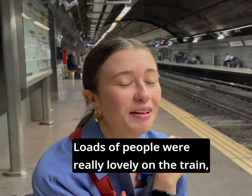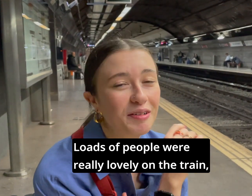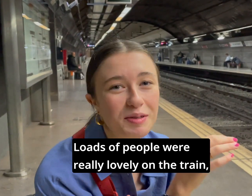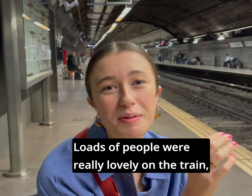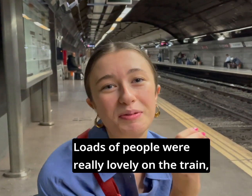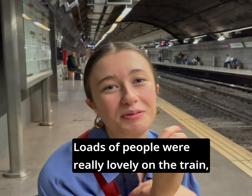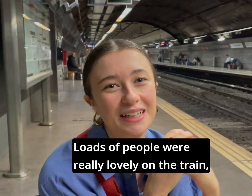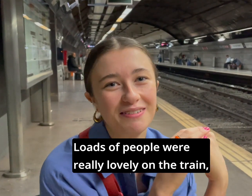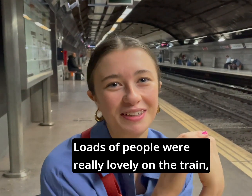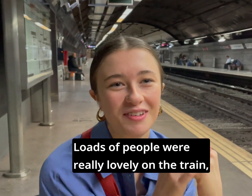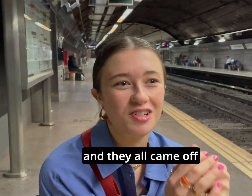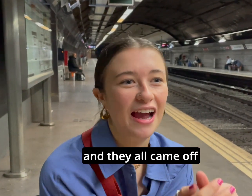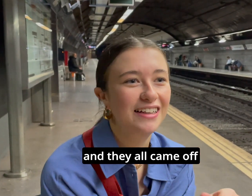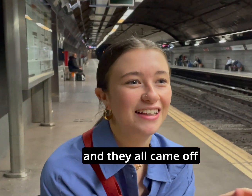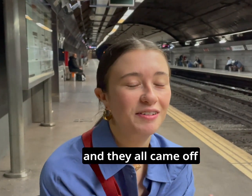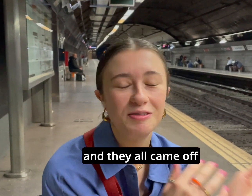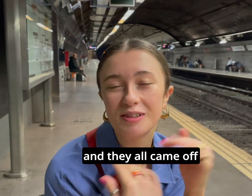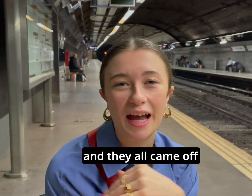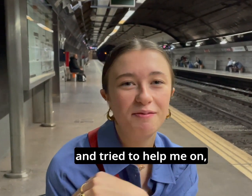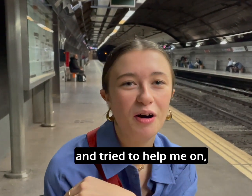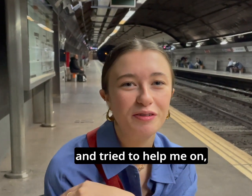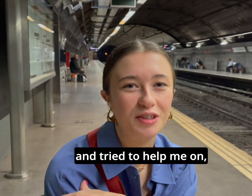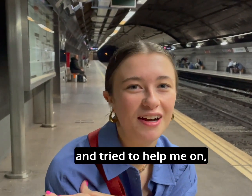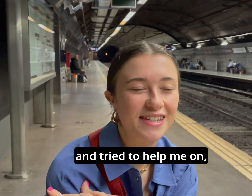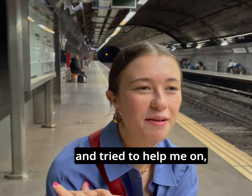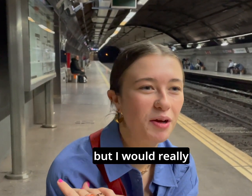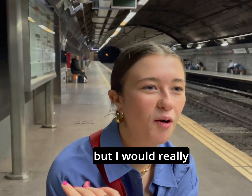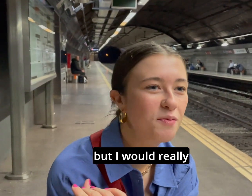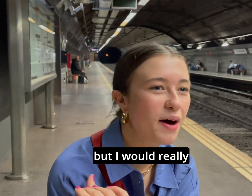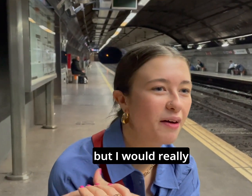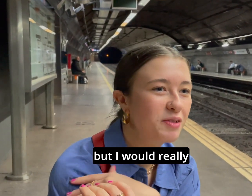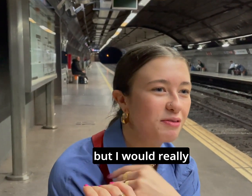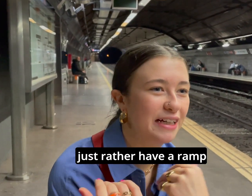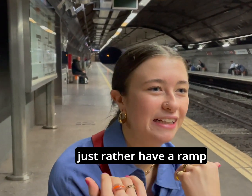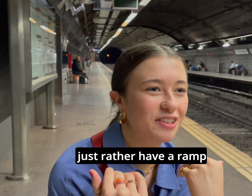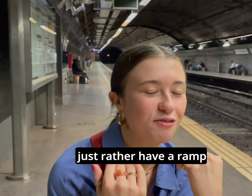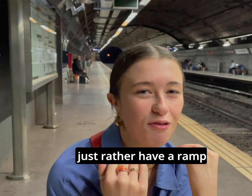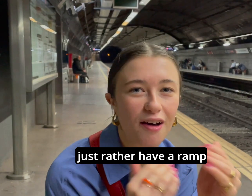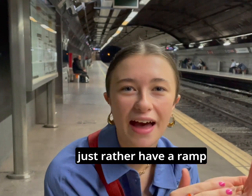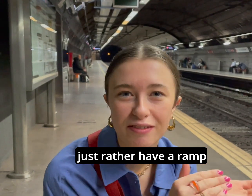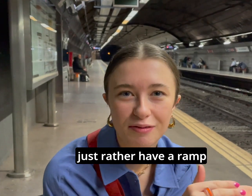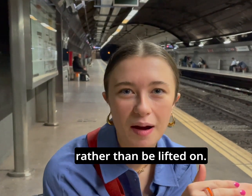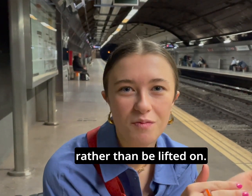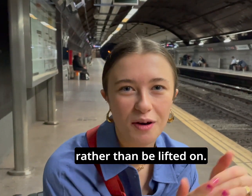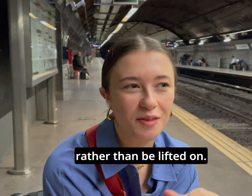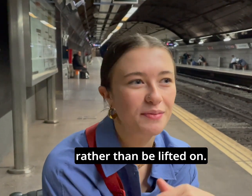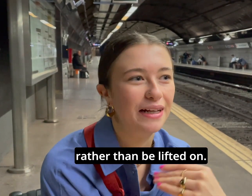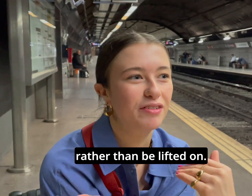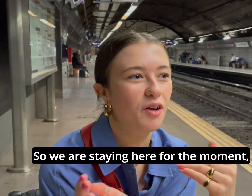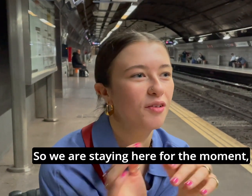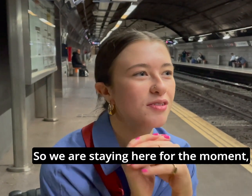Loads of people were really lovely on the train, and they all came off and tried to help me on, but I would really just rather have a ramp rather than be lifted on.